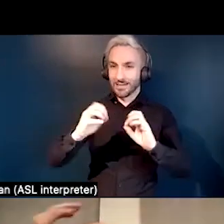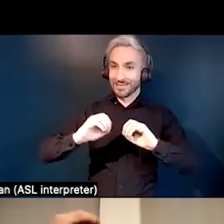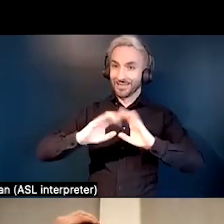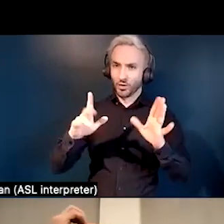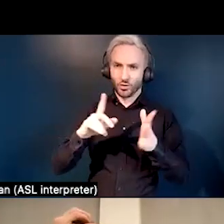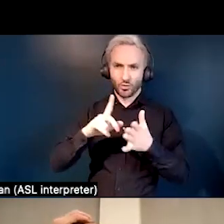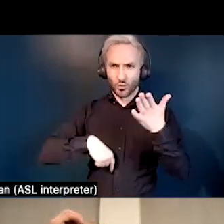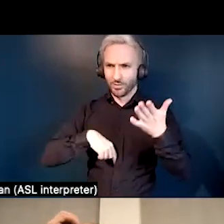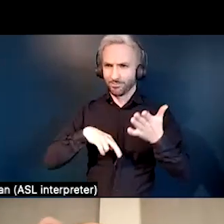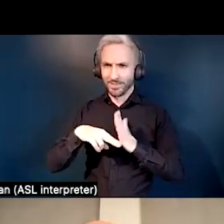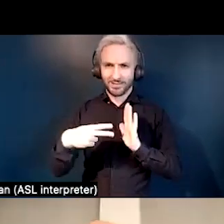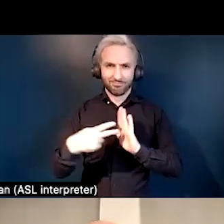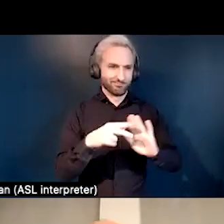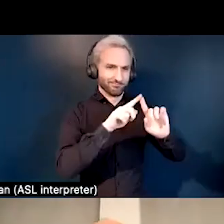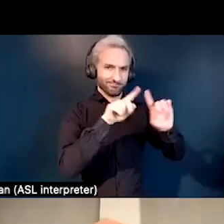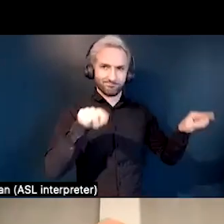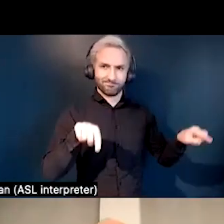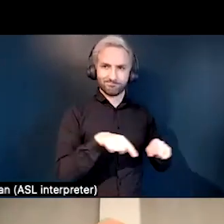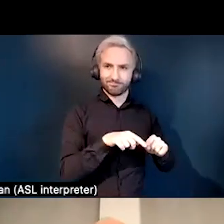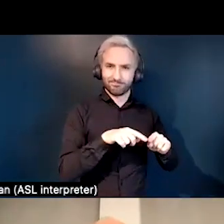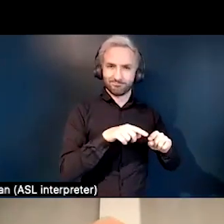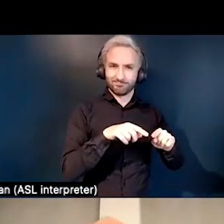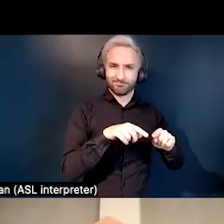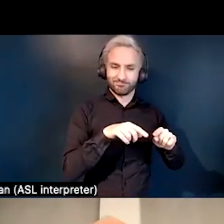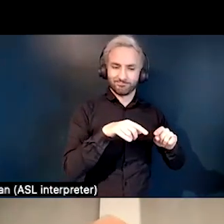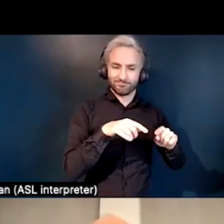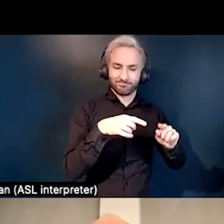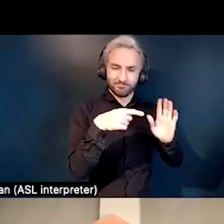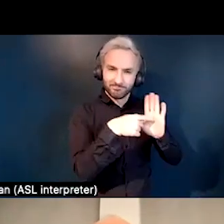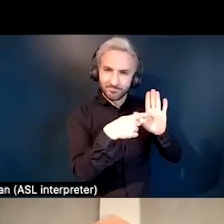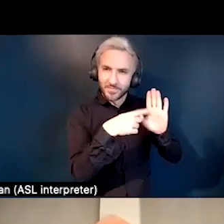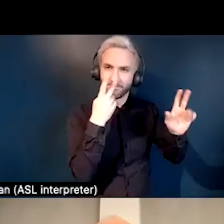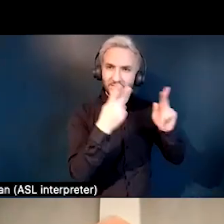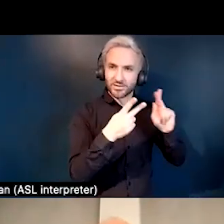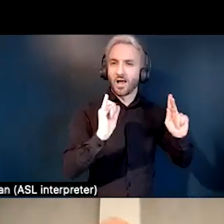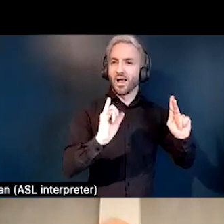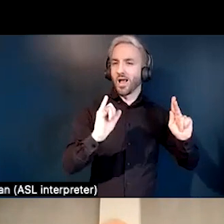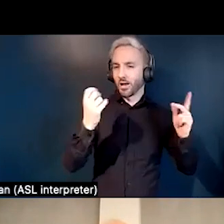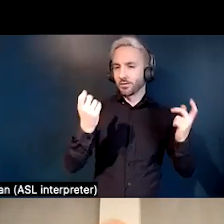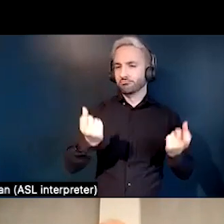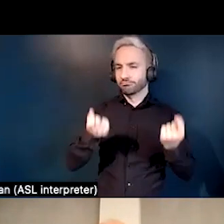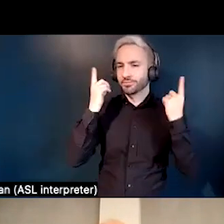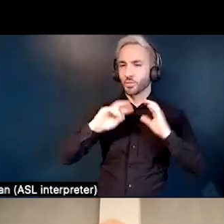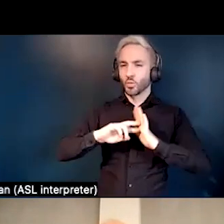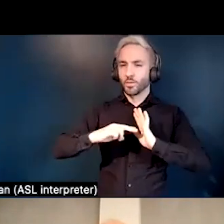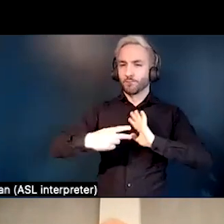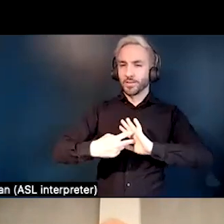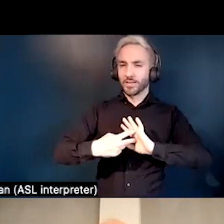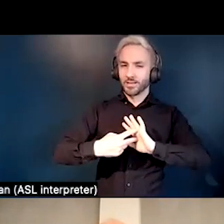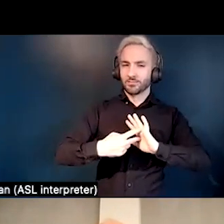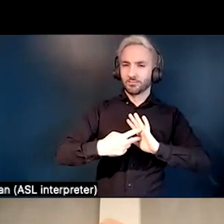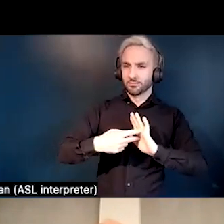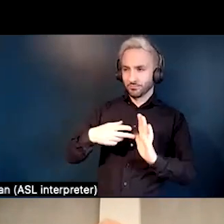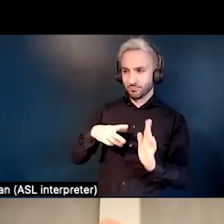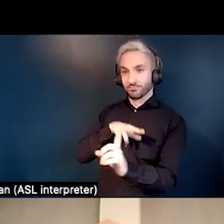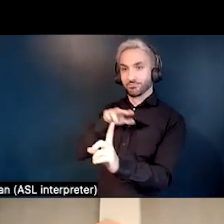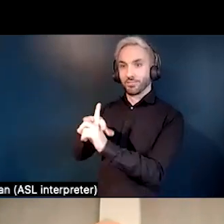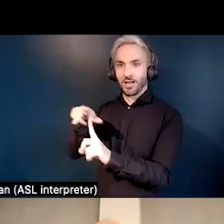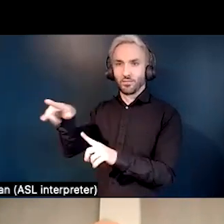as well as how it plays out in the book business. I mean, this is kind of a standard definition